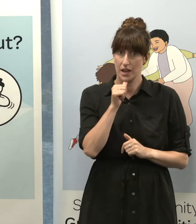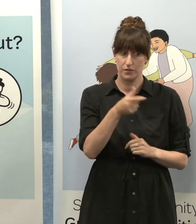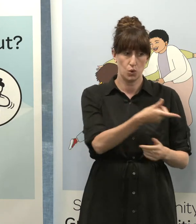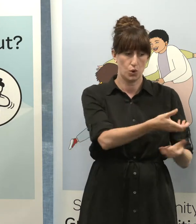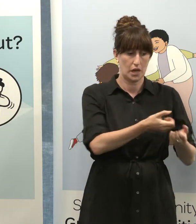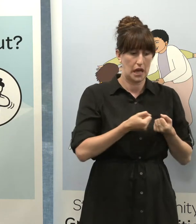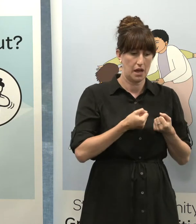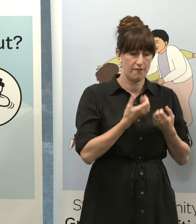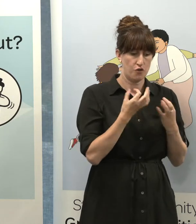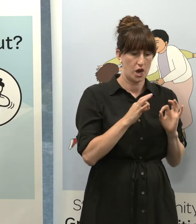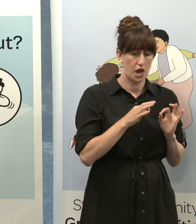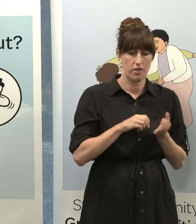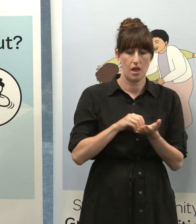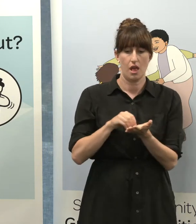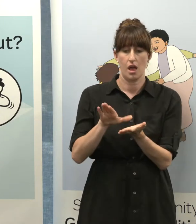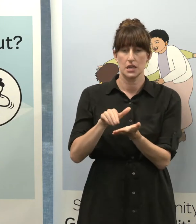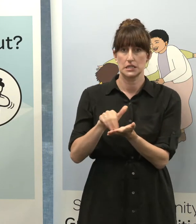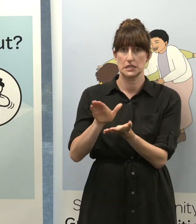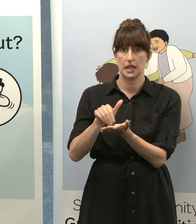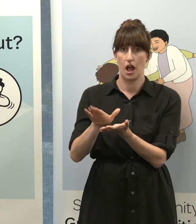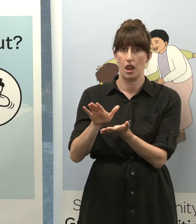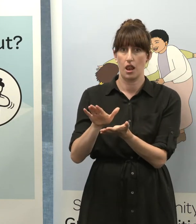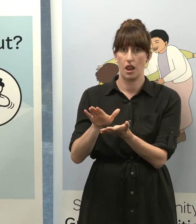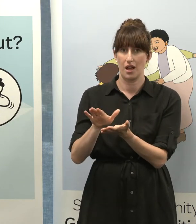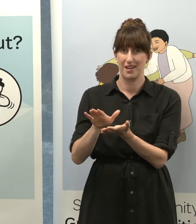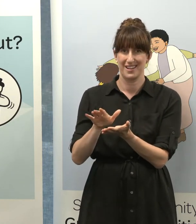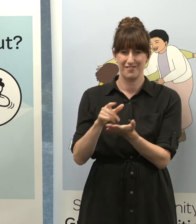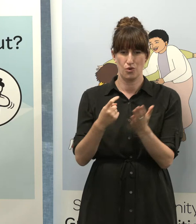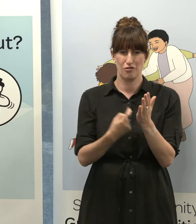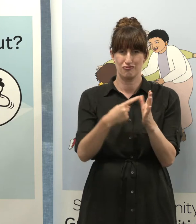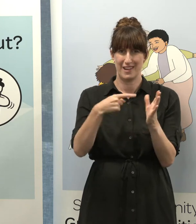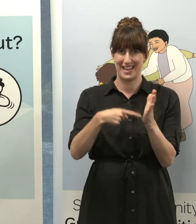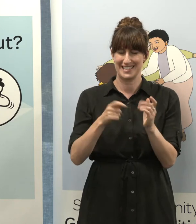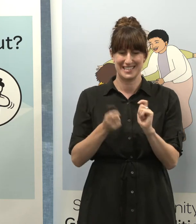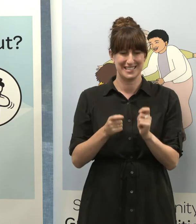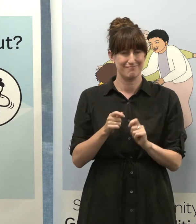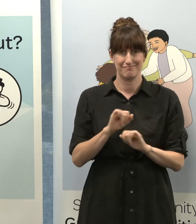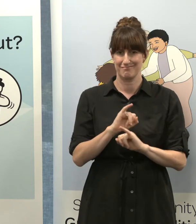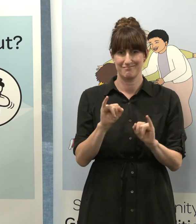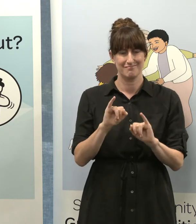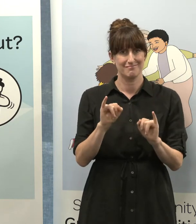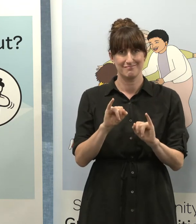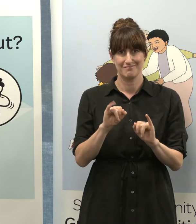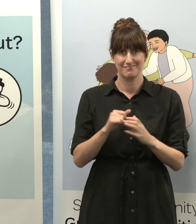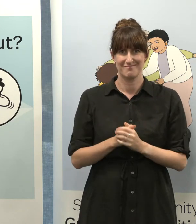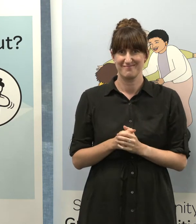stop can you ? >> Clearly it should not be happening and anyone who is on